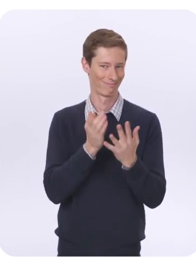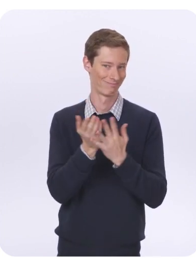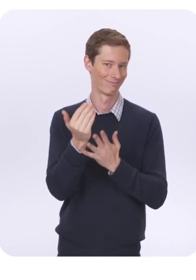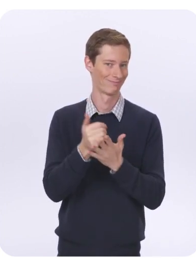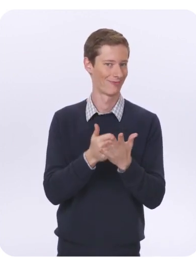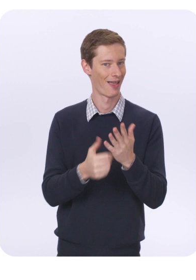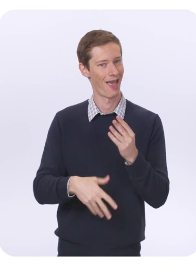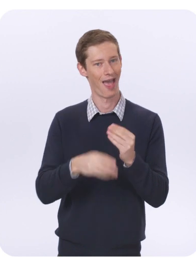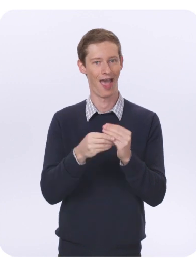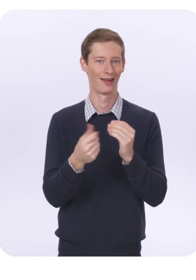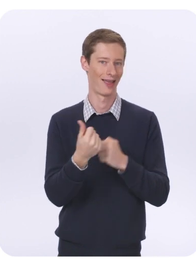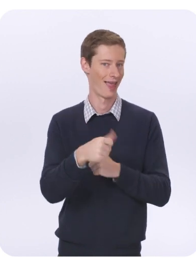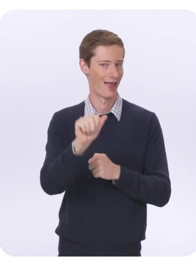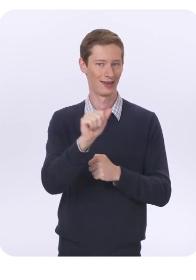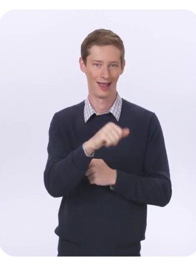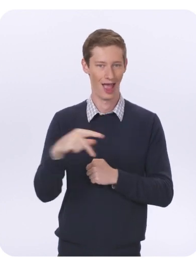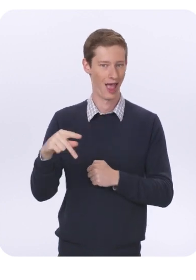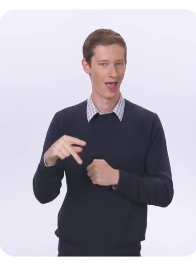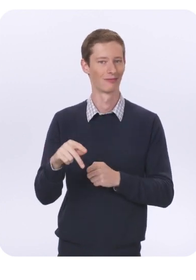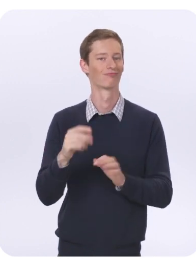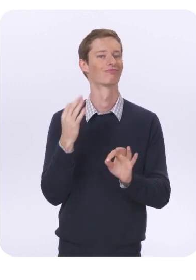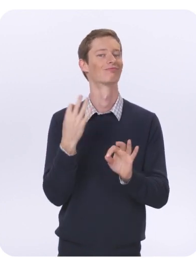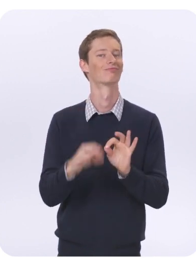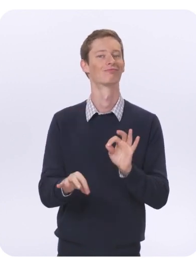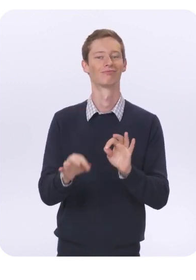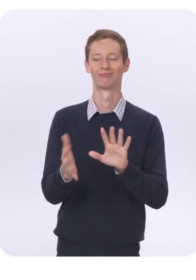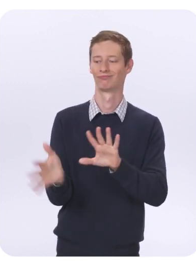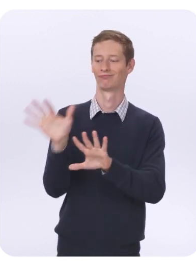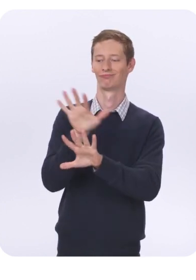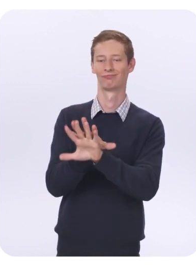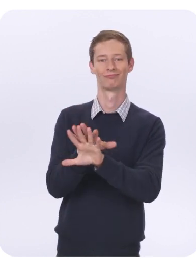a simple layer that tells a VR compositor the intention to use the upscaler.